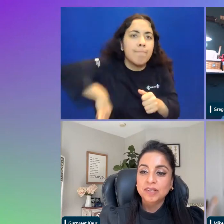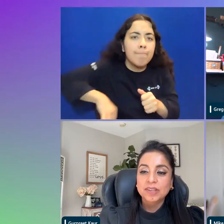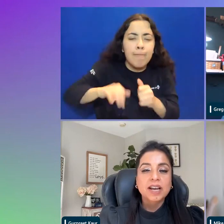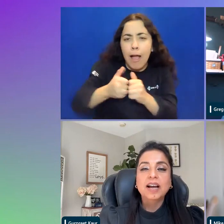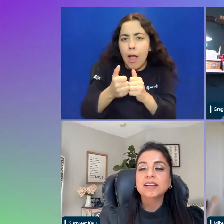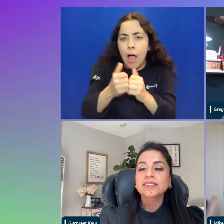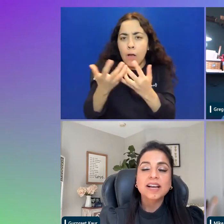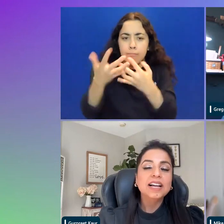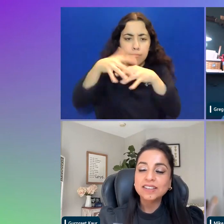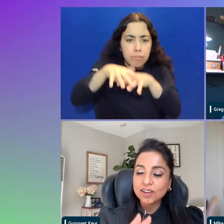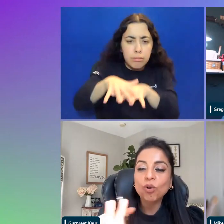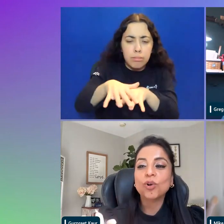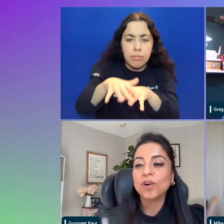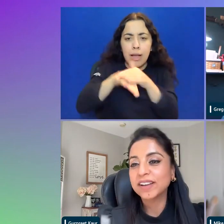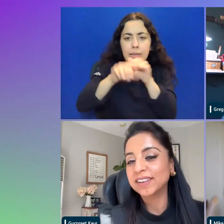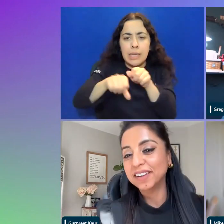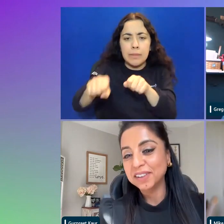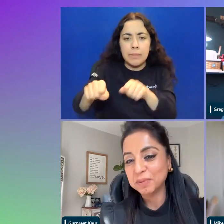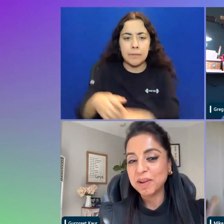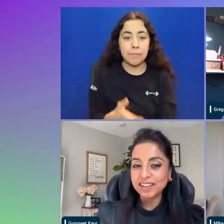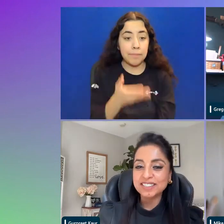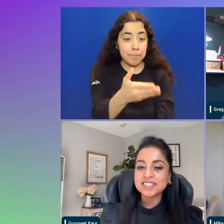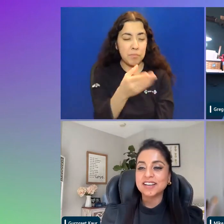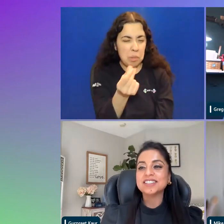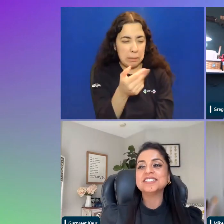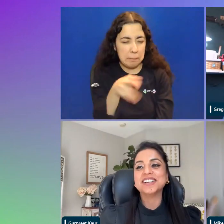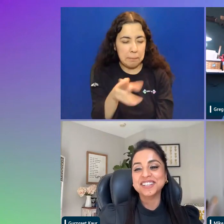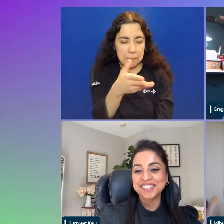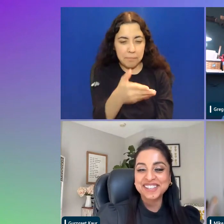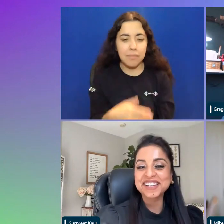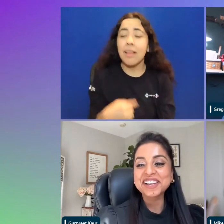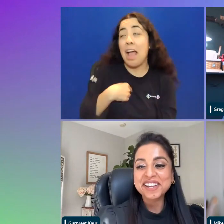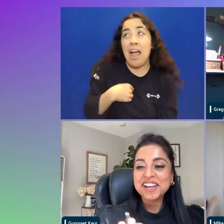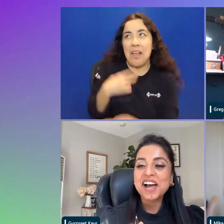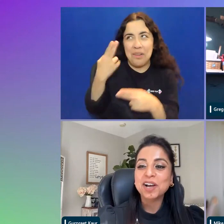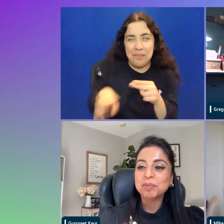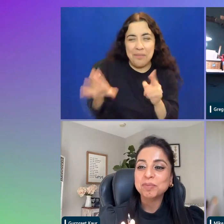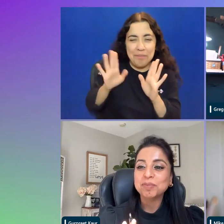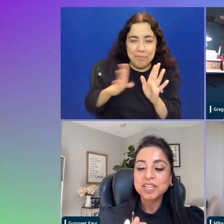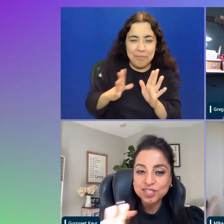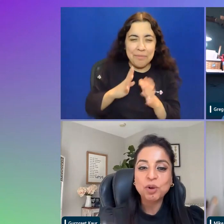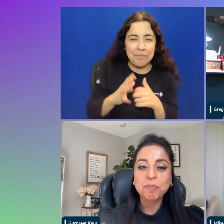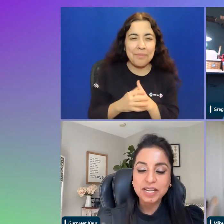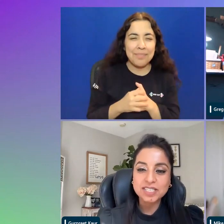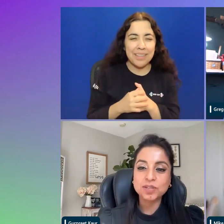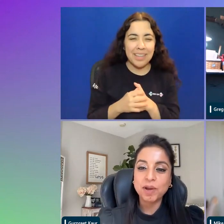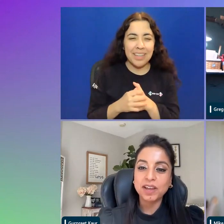I I'll go quick. Um, and concise. Um there's no best way.